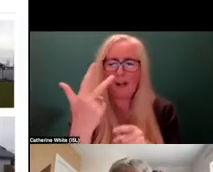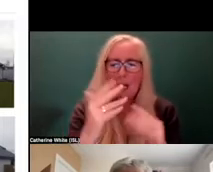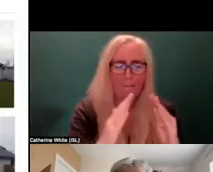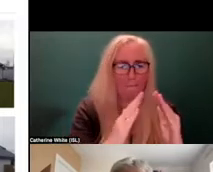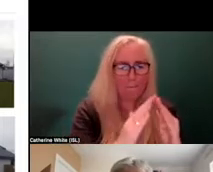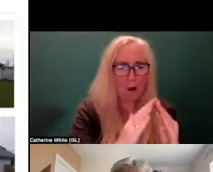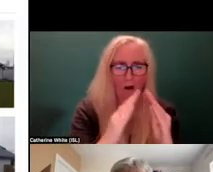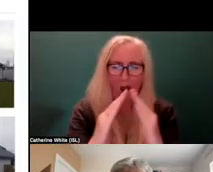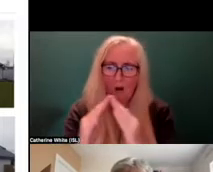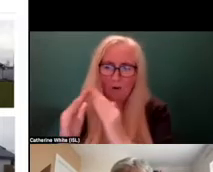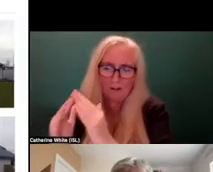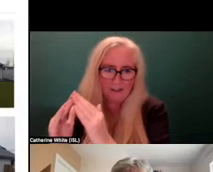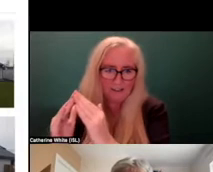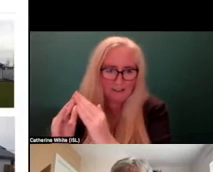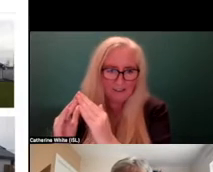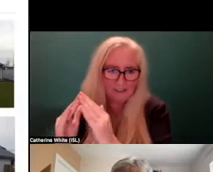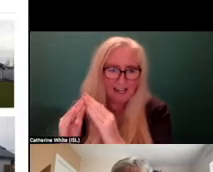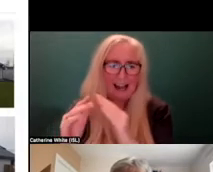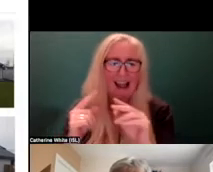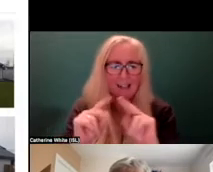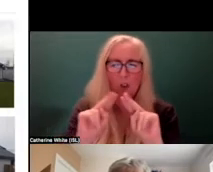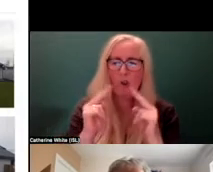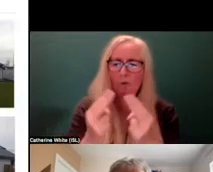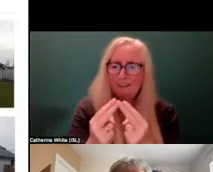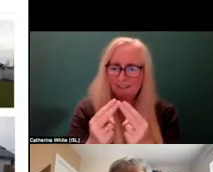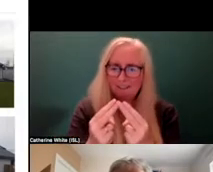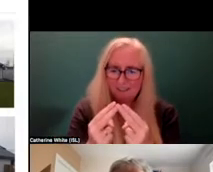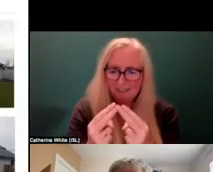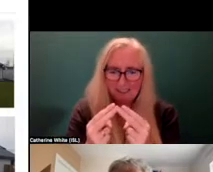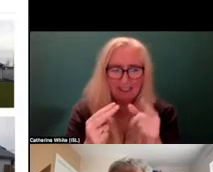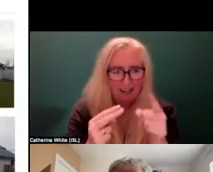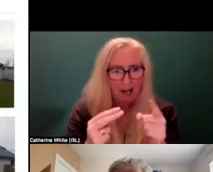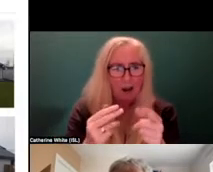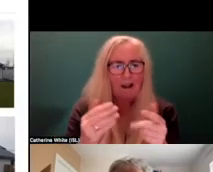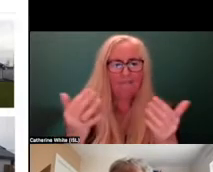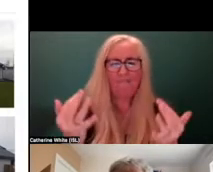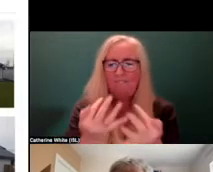So you can see the three bungalows here and their units, very extensive kind